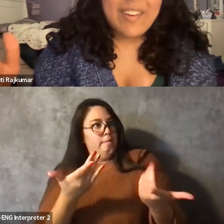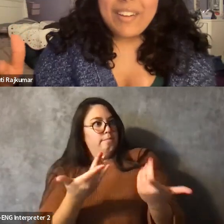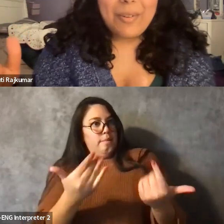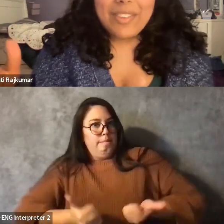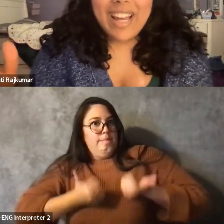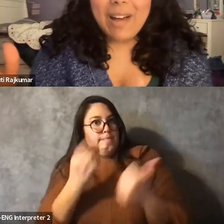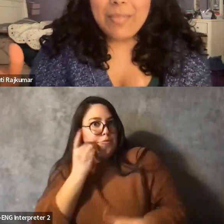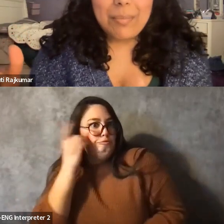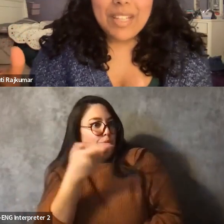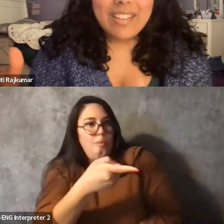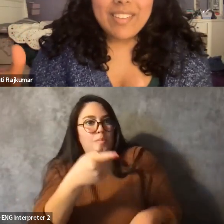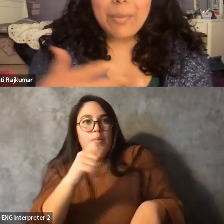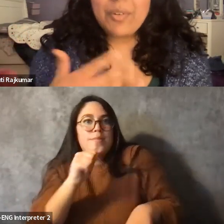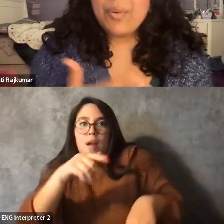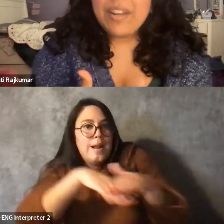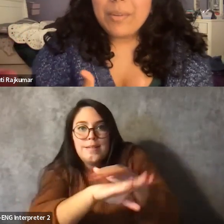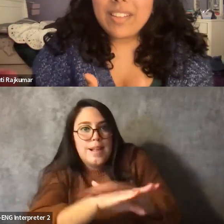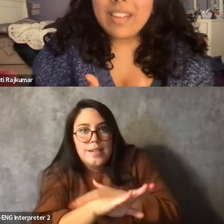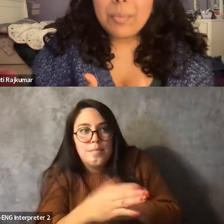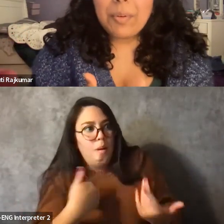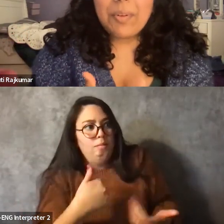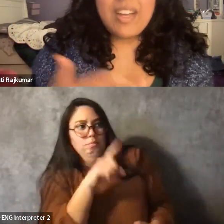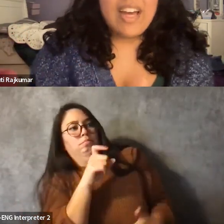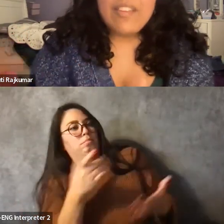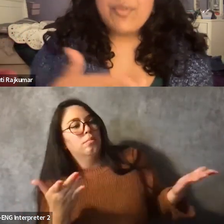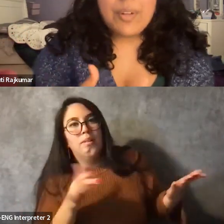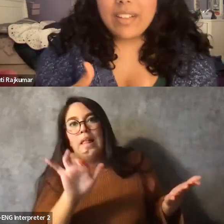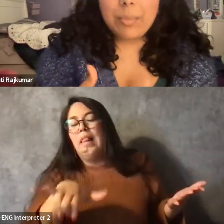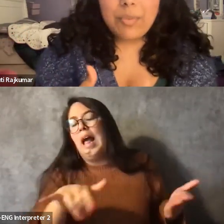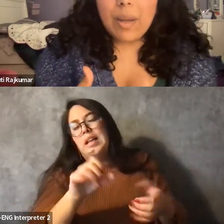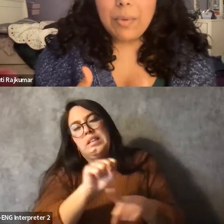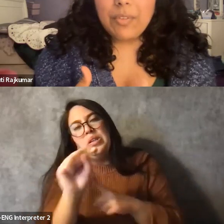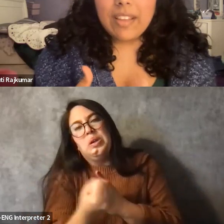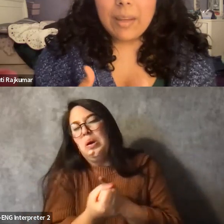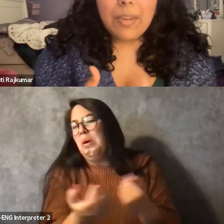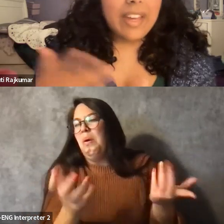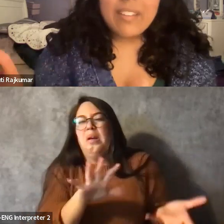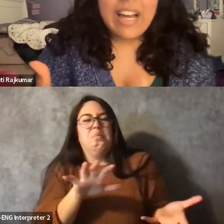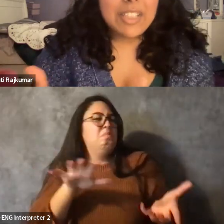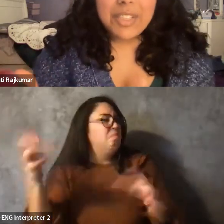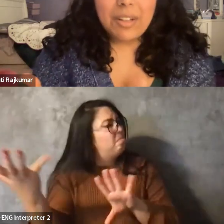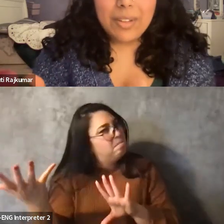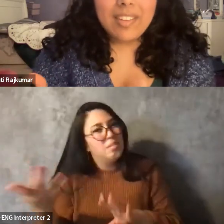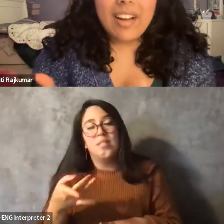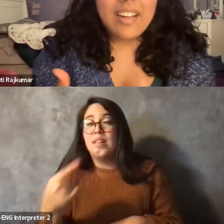how that whole thing happened because I was told that it was accessible. And then four days before I moved in, they were like, actually, no it's not,